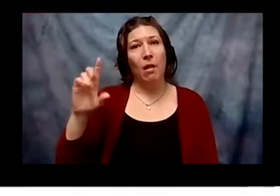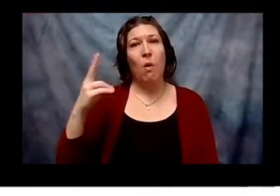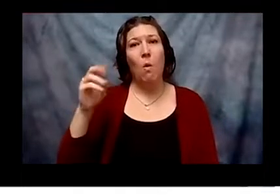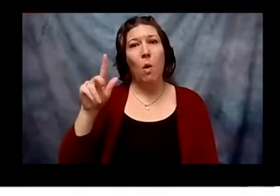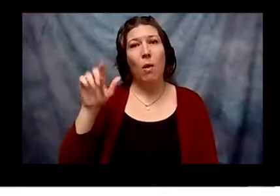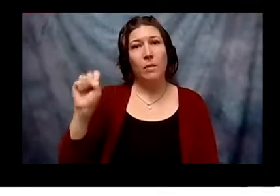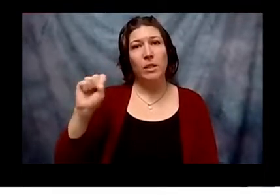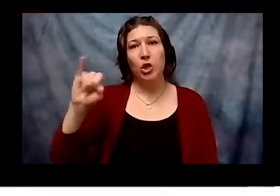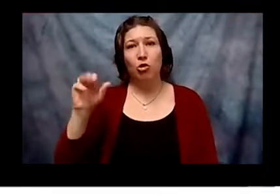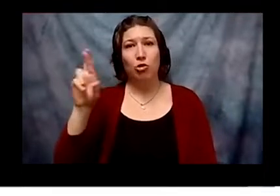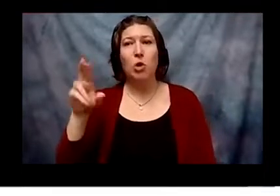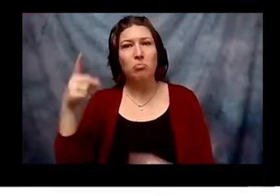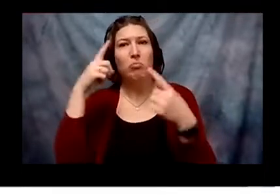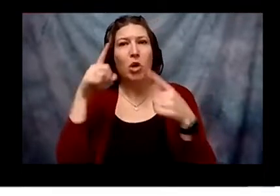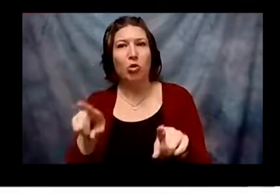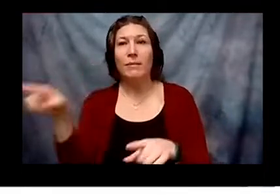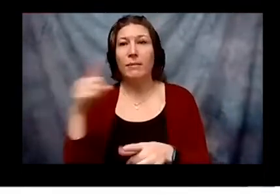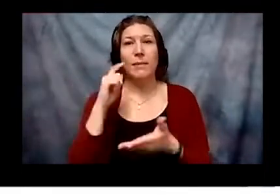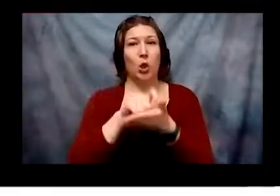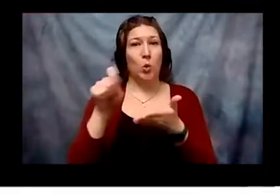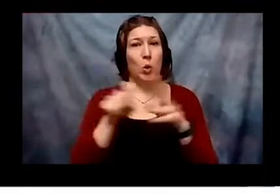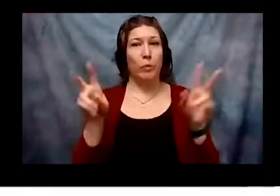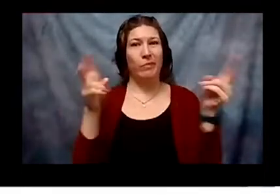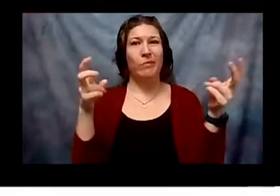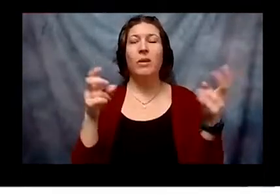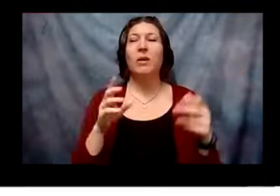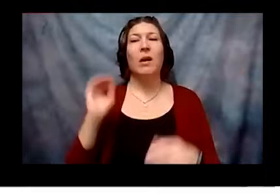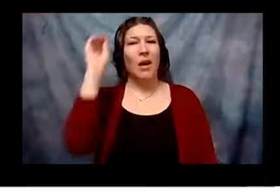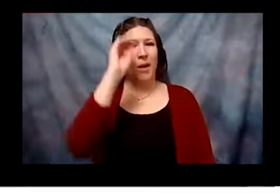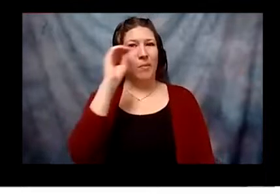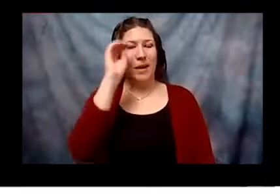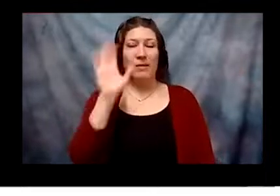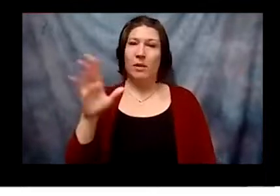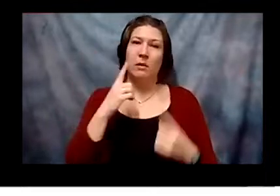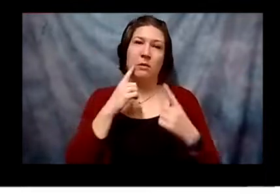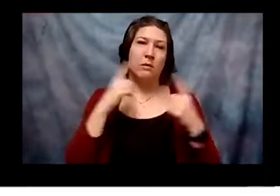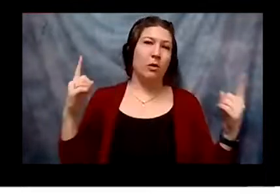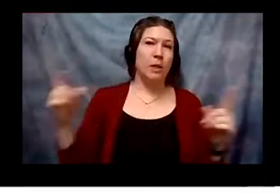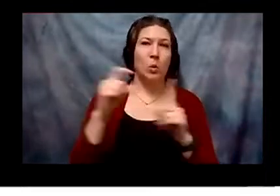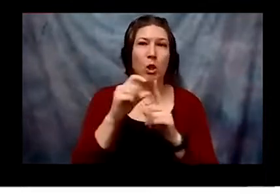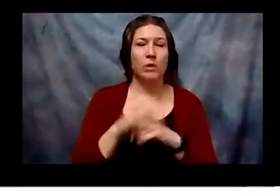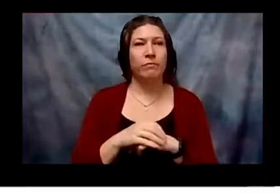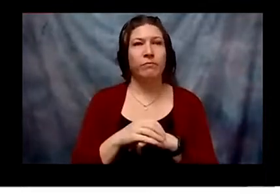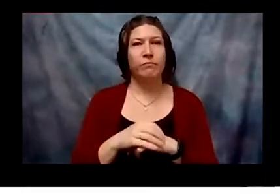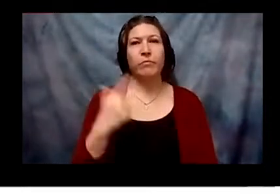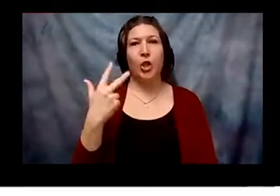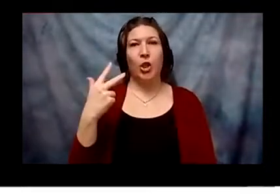He wrote in the majority opinion, his infamous words that quote, "Three generations of imbeciles